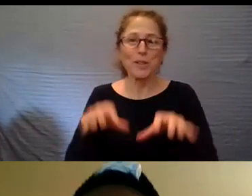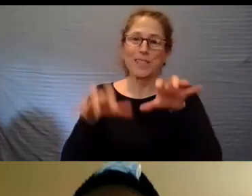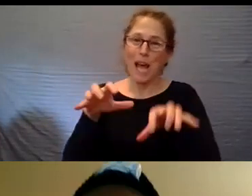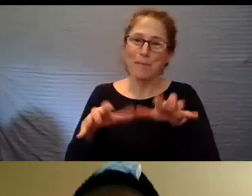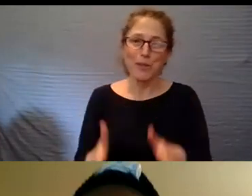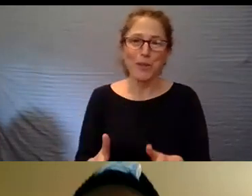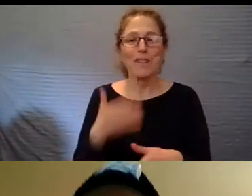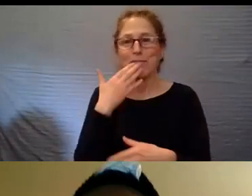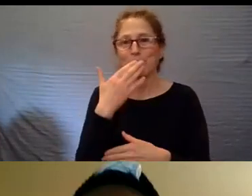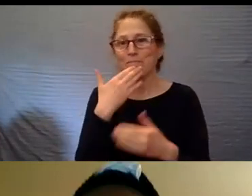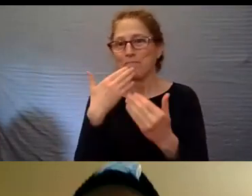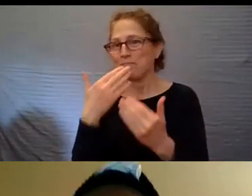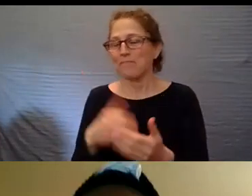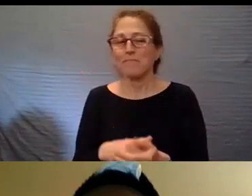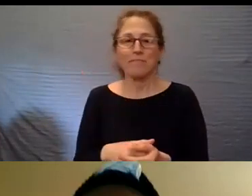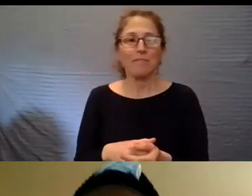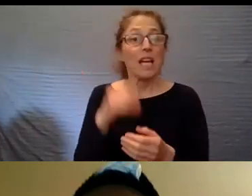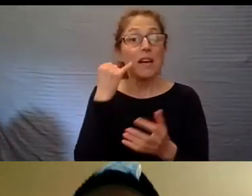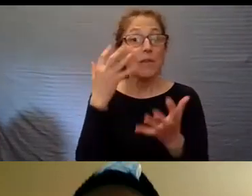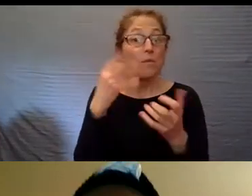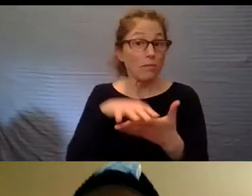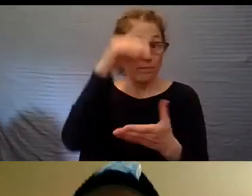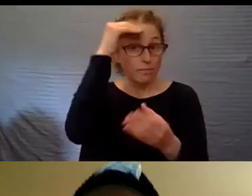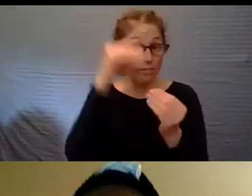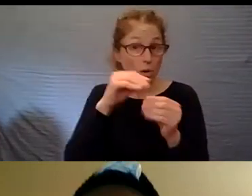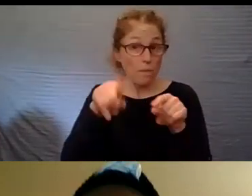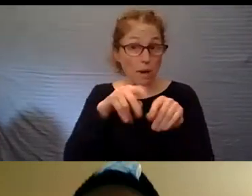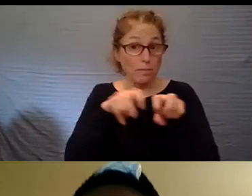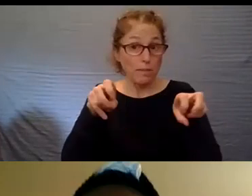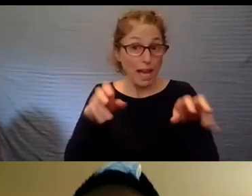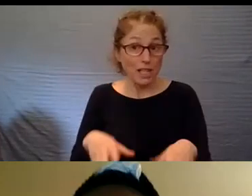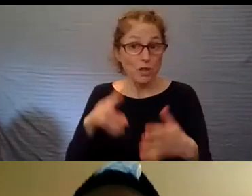If you would like to learn about the panelists, read the articles mentioned,